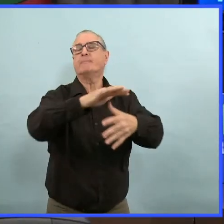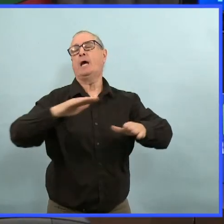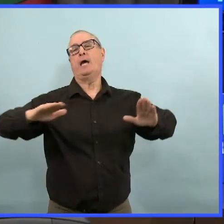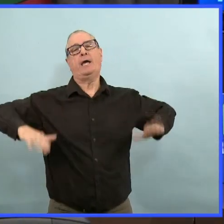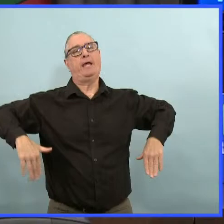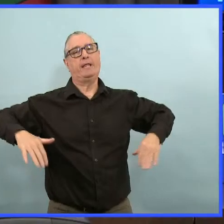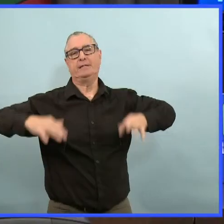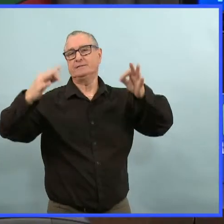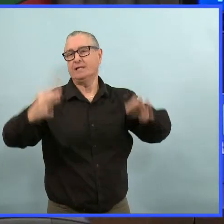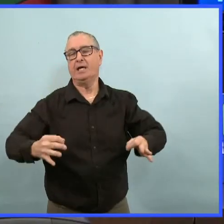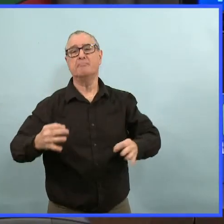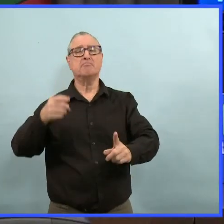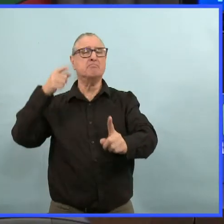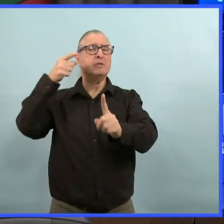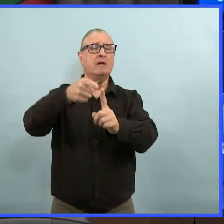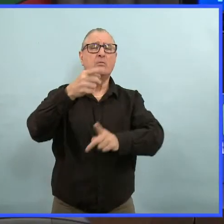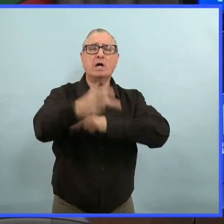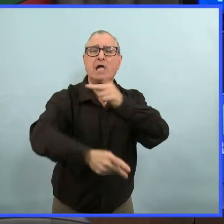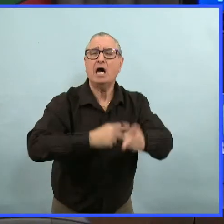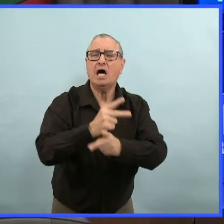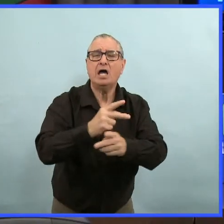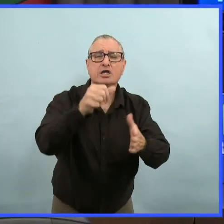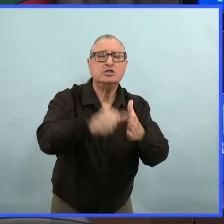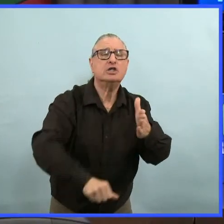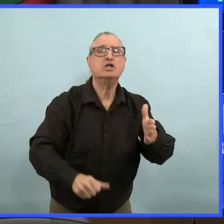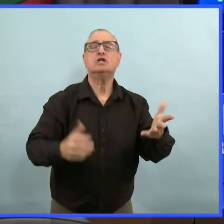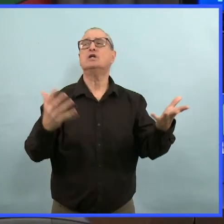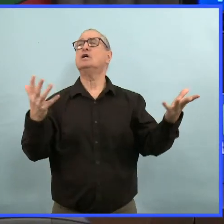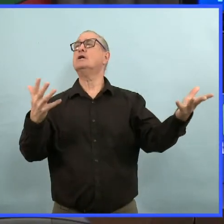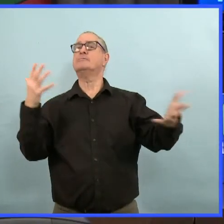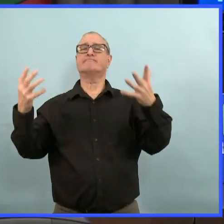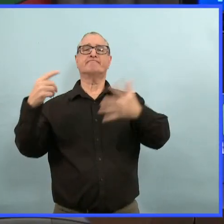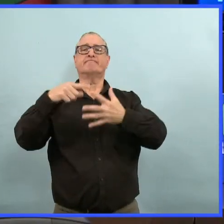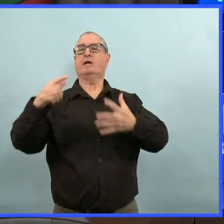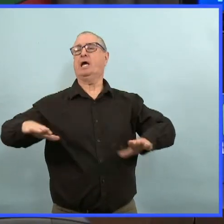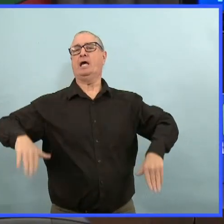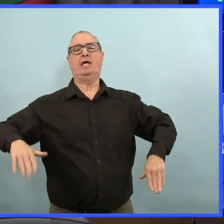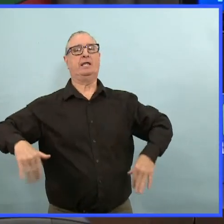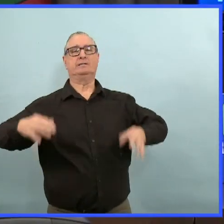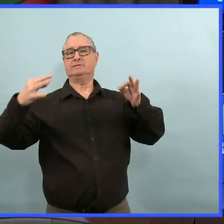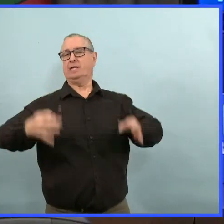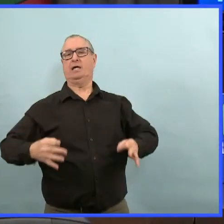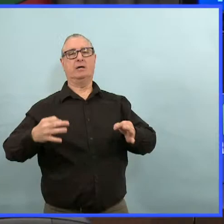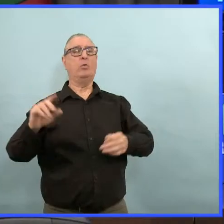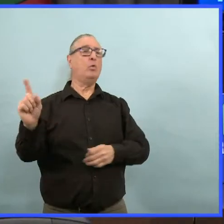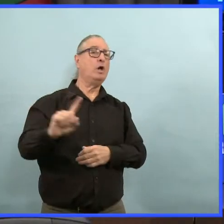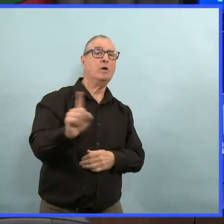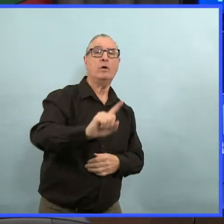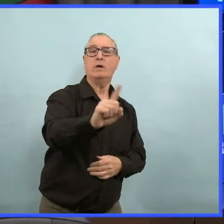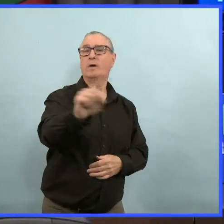that are carried out in those prioritized list of facilities are where our focus lies within those